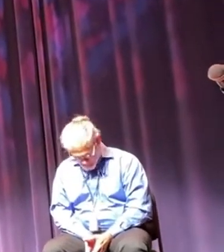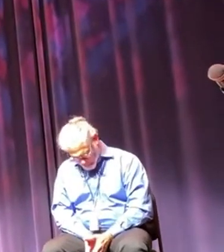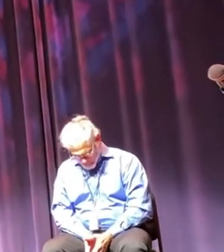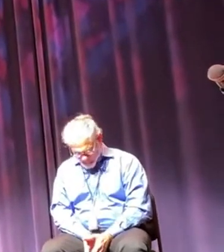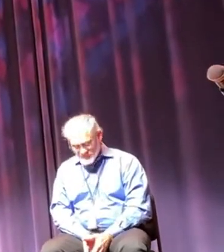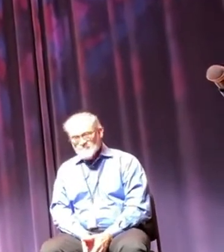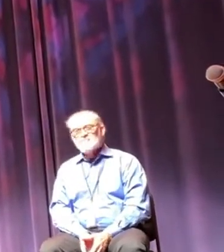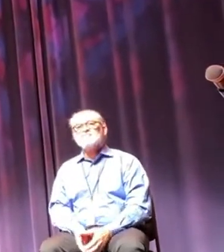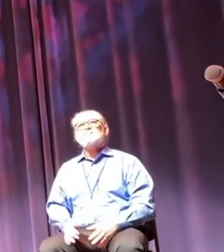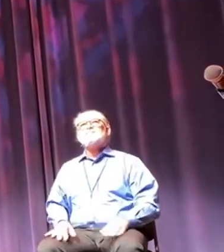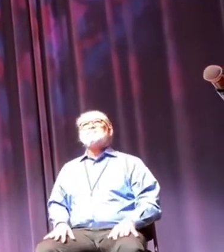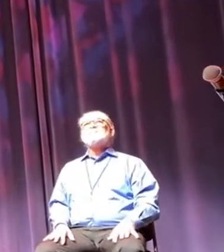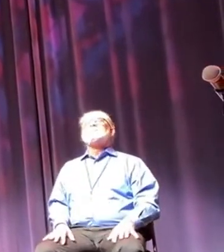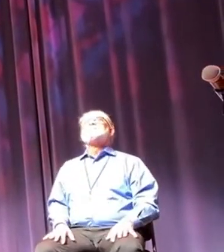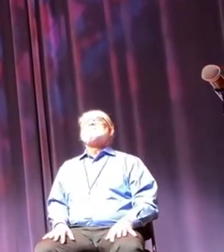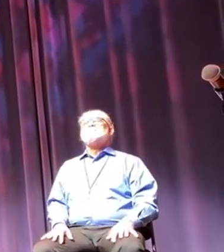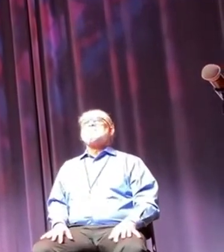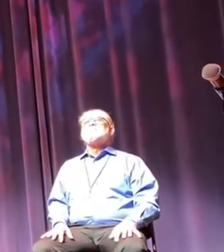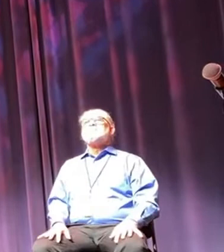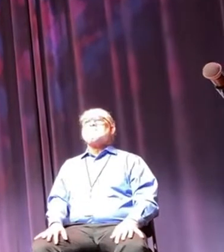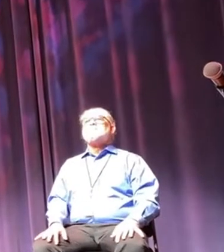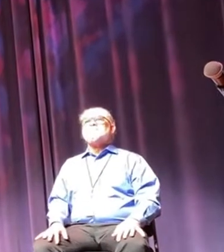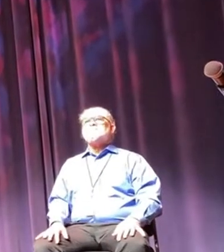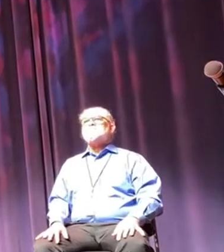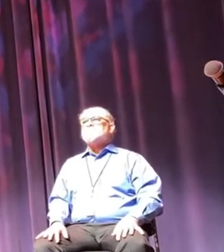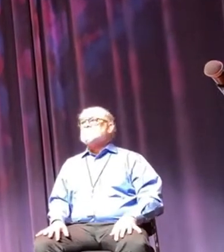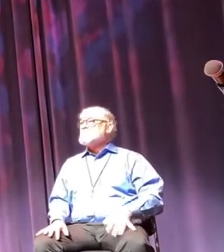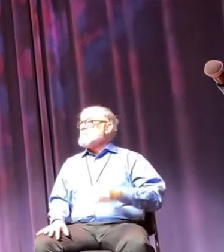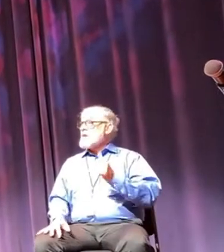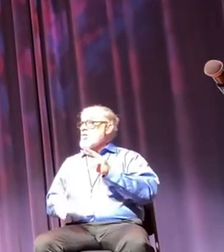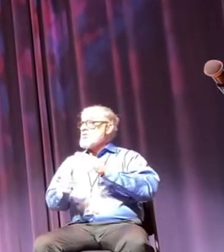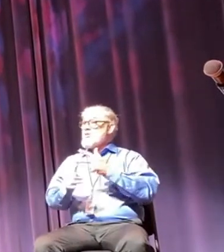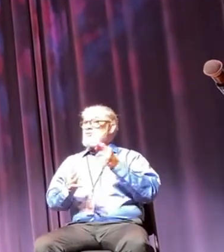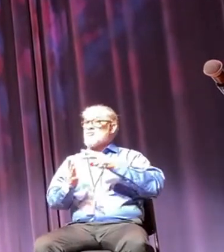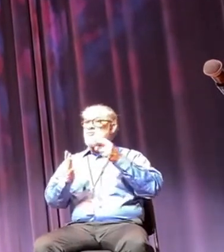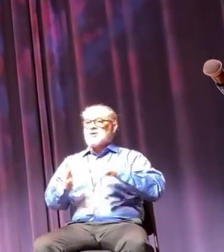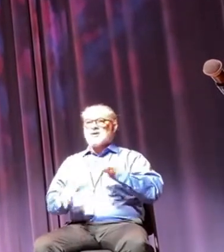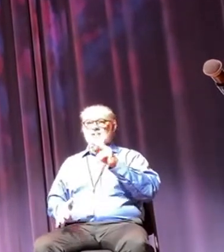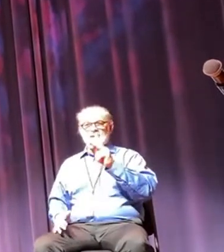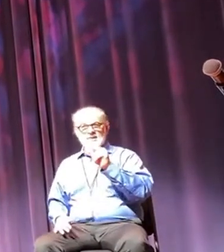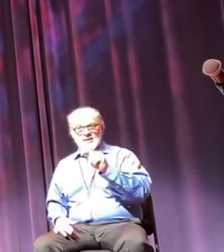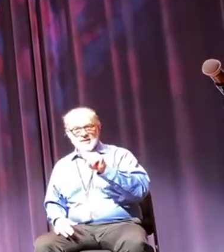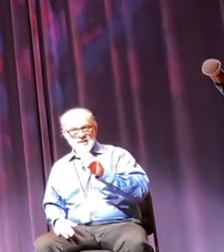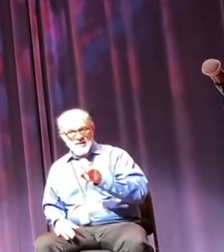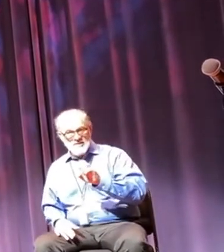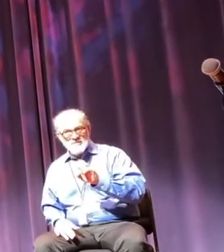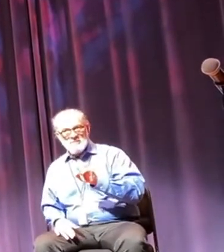Our, sorry. Our third reader for today is Kay Ulanday Barrett.